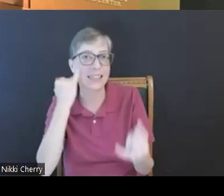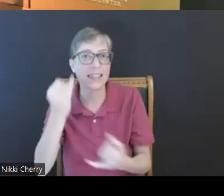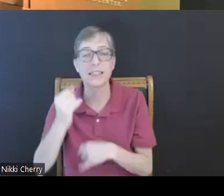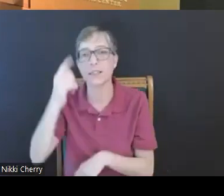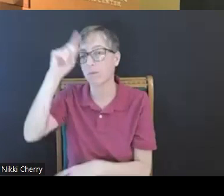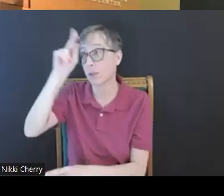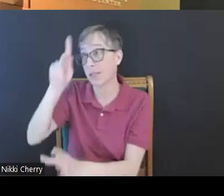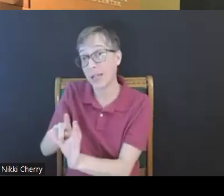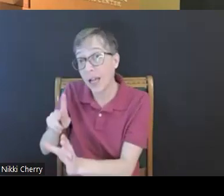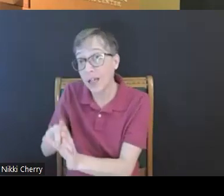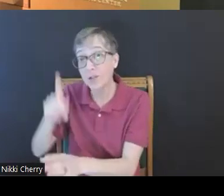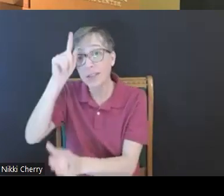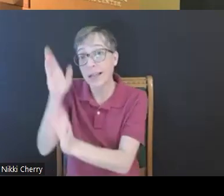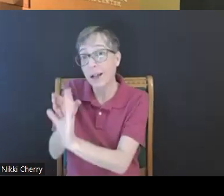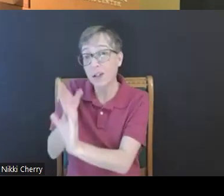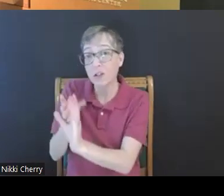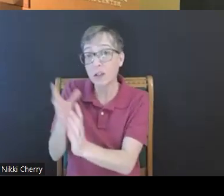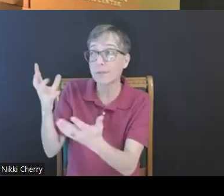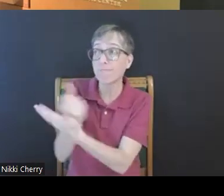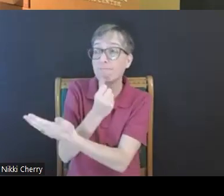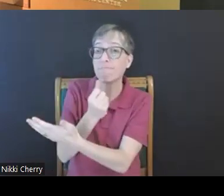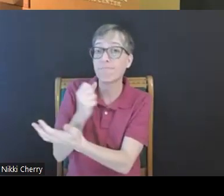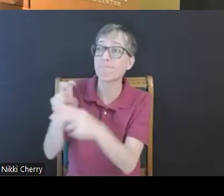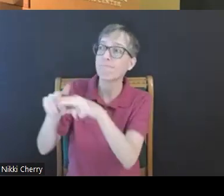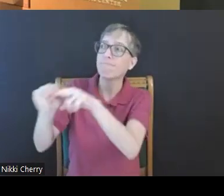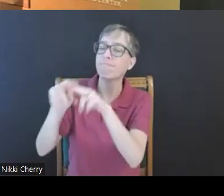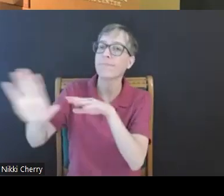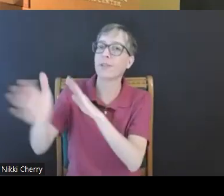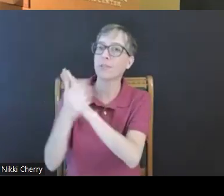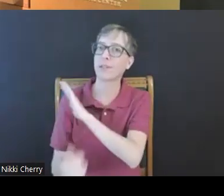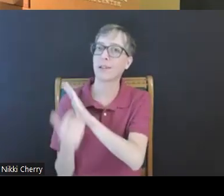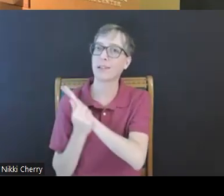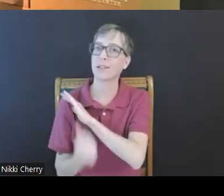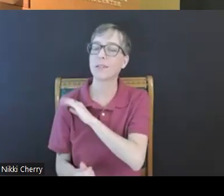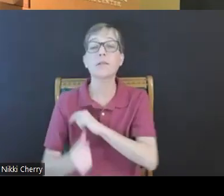skills uh I showed you all the stuff that I think works pretty well I can tell you there's lots of